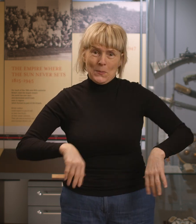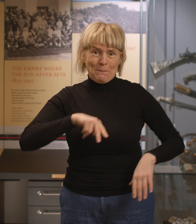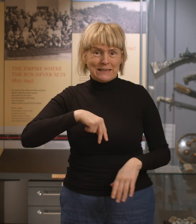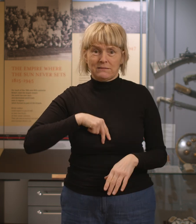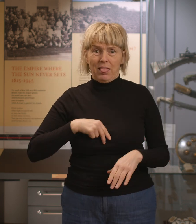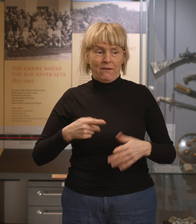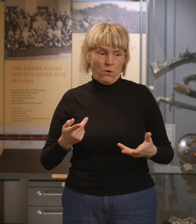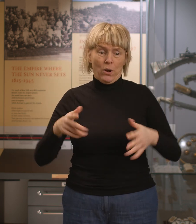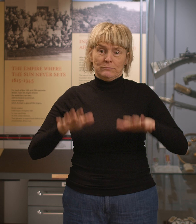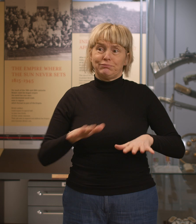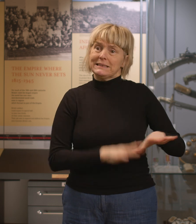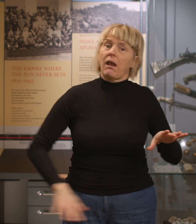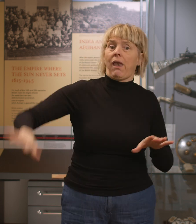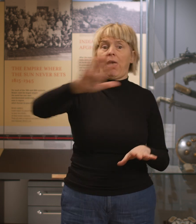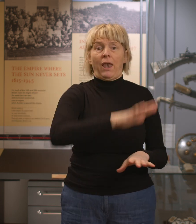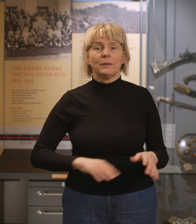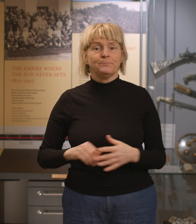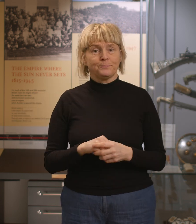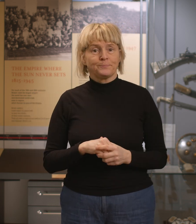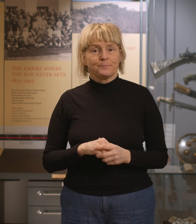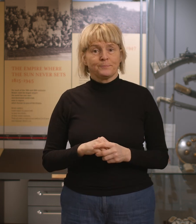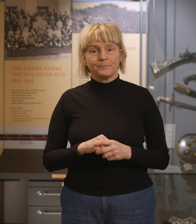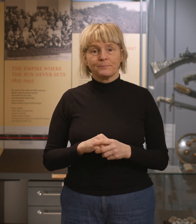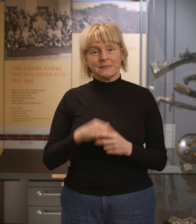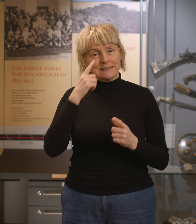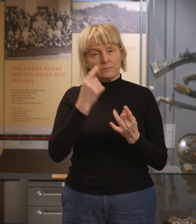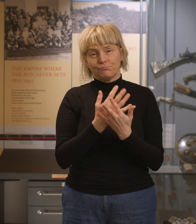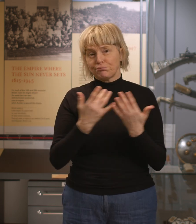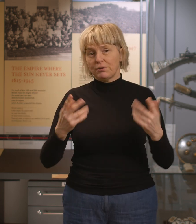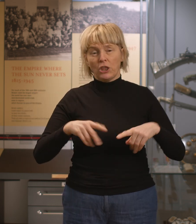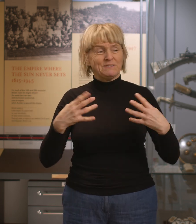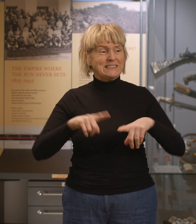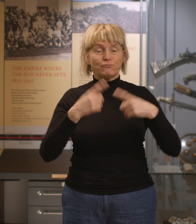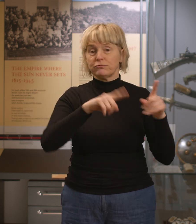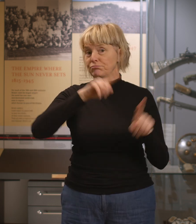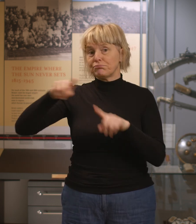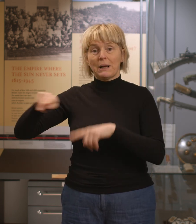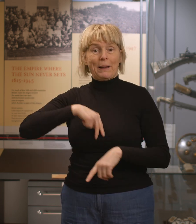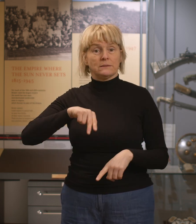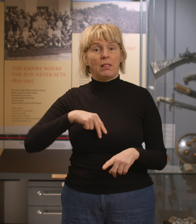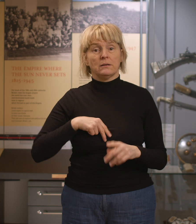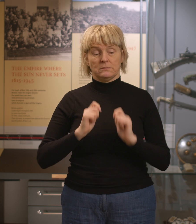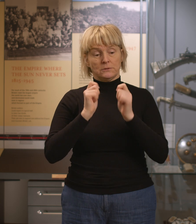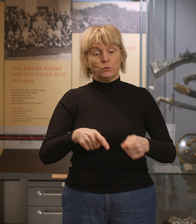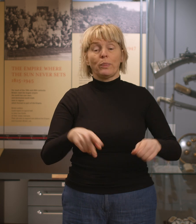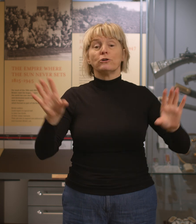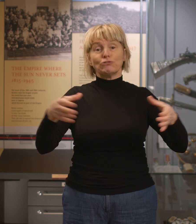In the Gallery you can see many of the medals awarded to The Regiment on display.